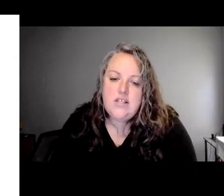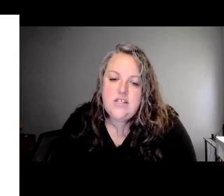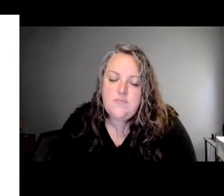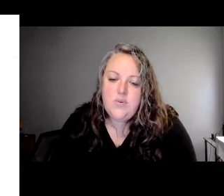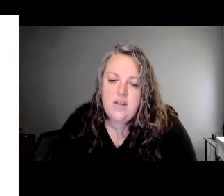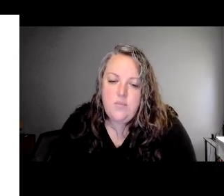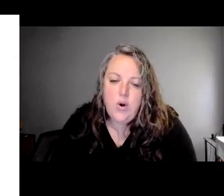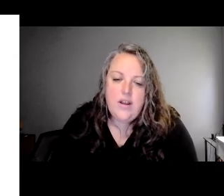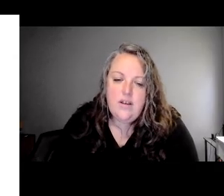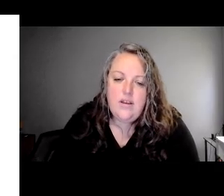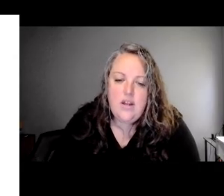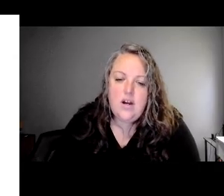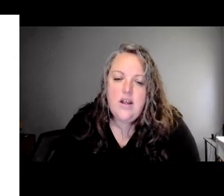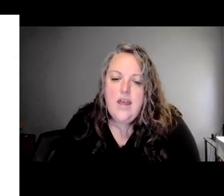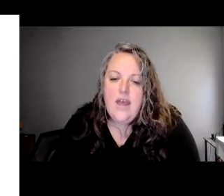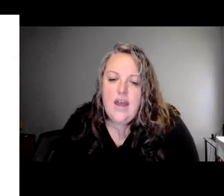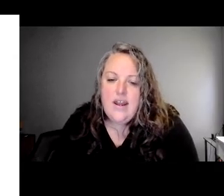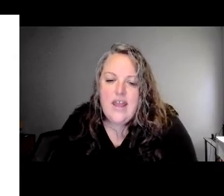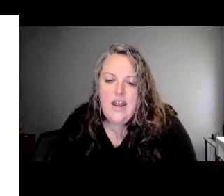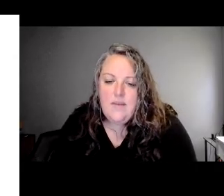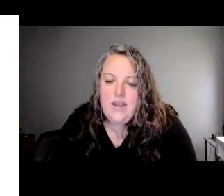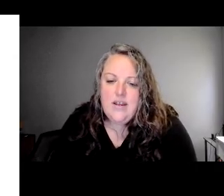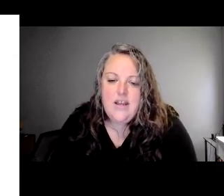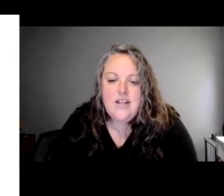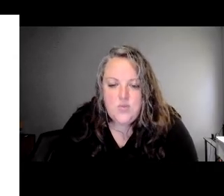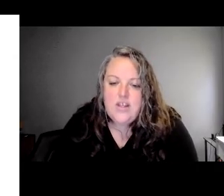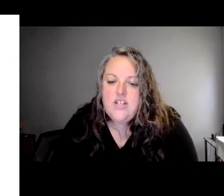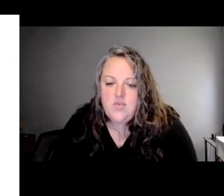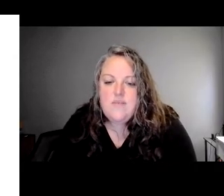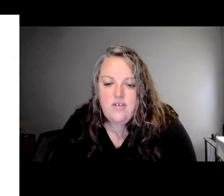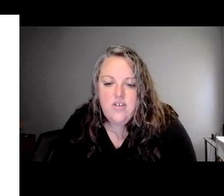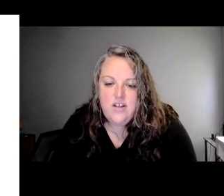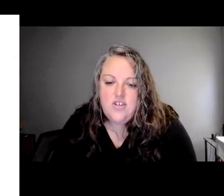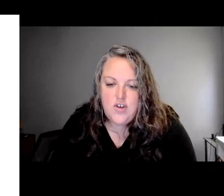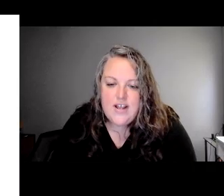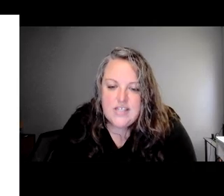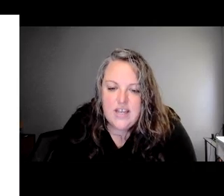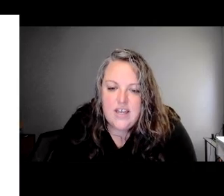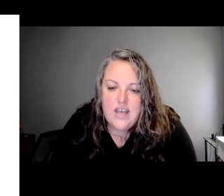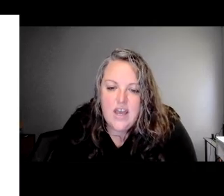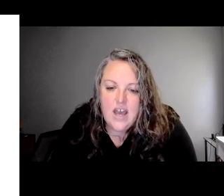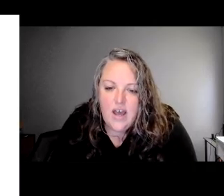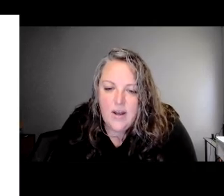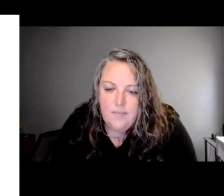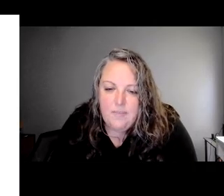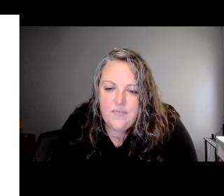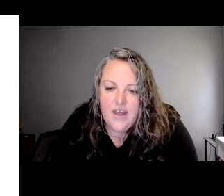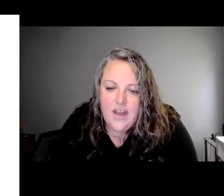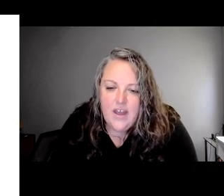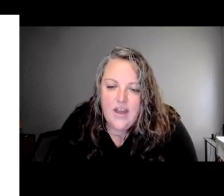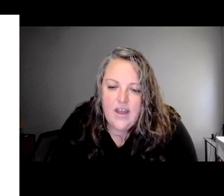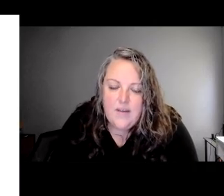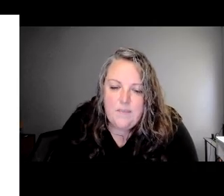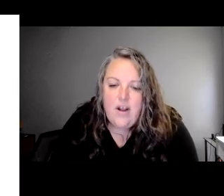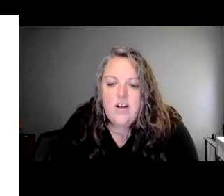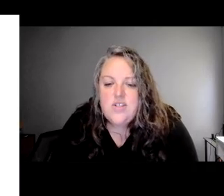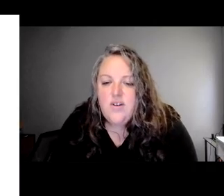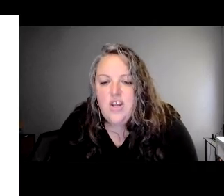it's pretty important here. And again, I mean, it is related to Green Mountain transit. But also,